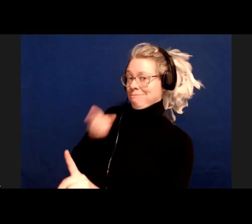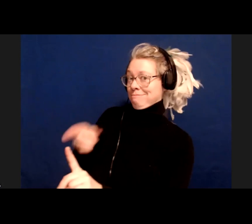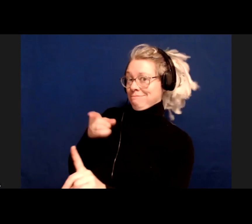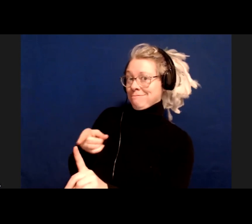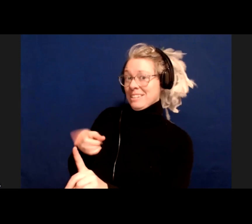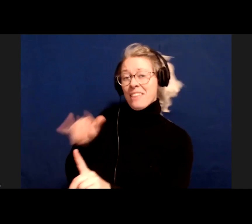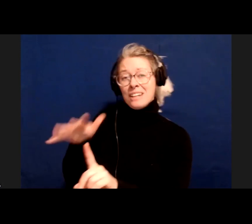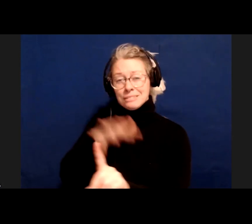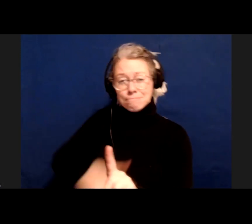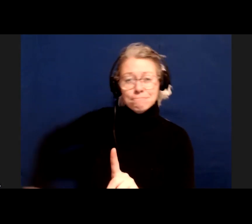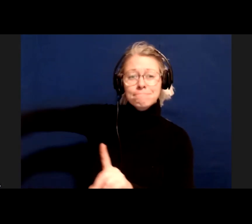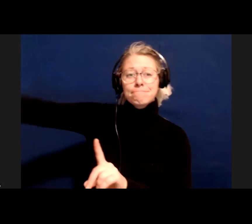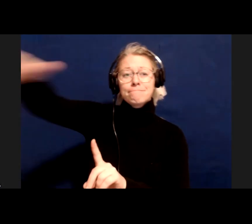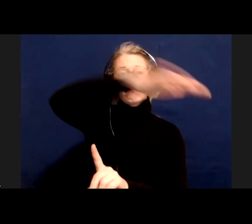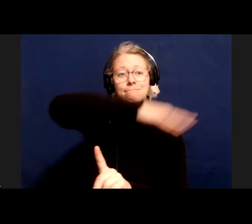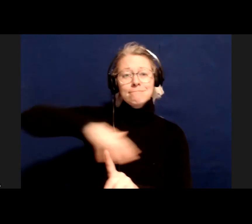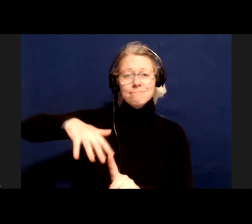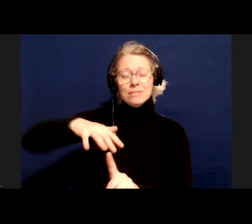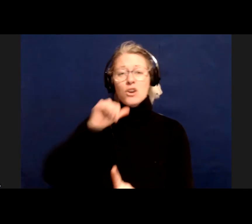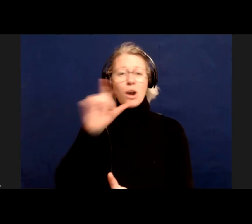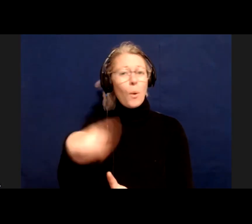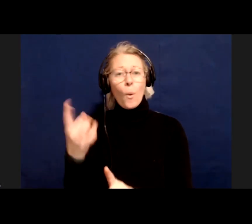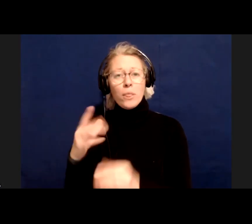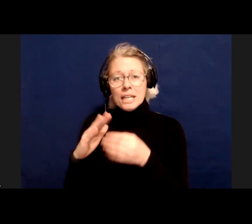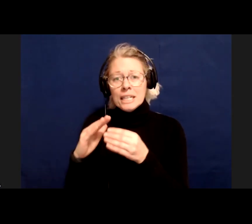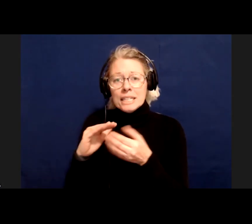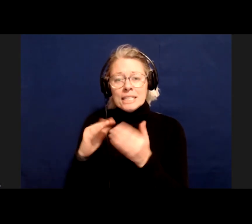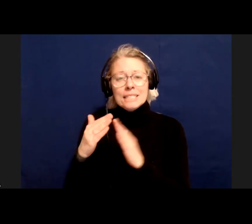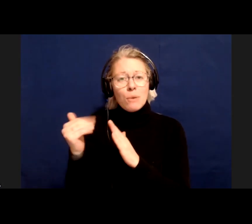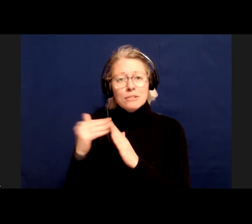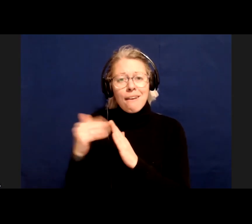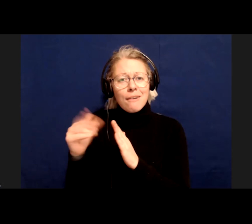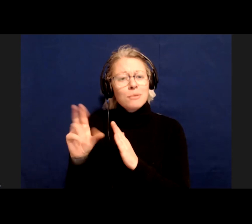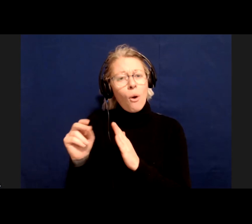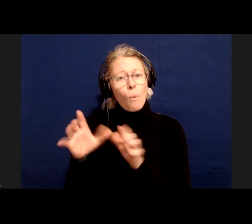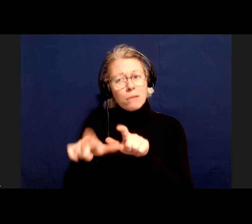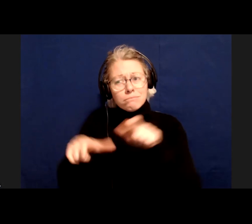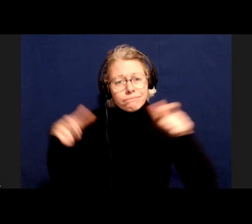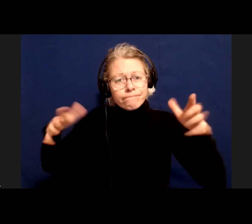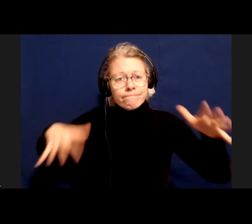or only one discipline. And so how might we use the voices of artists in this conversation